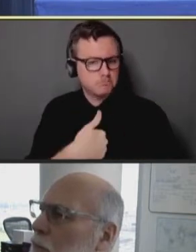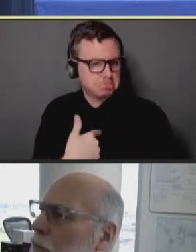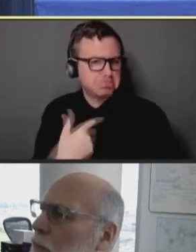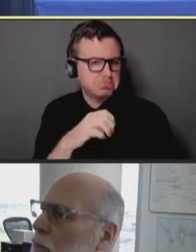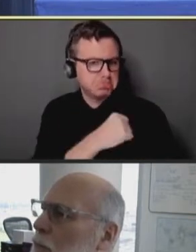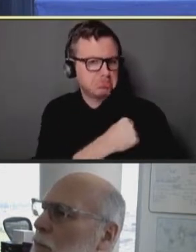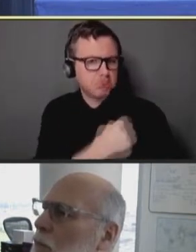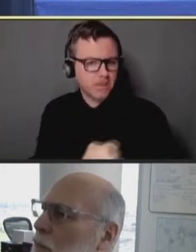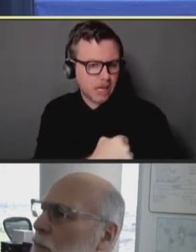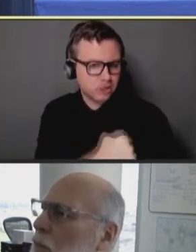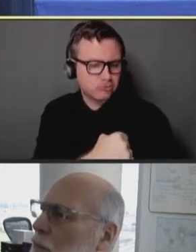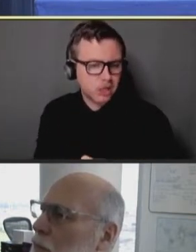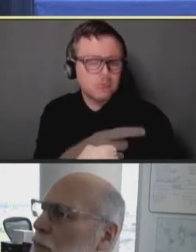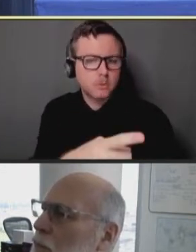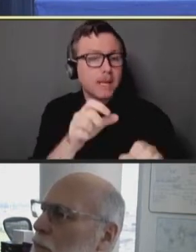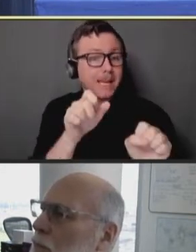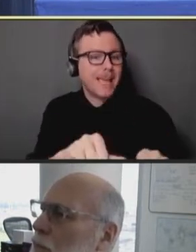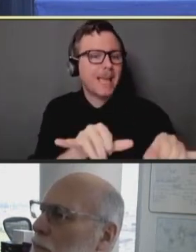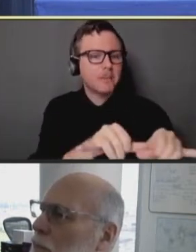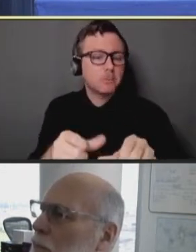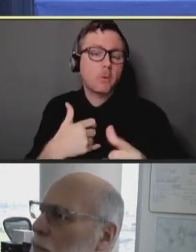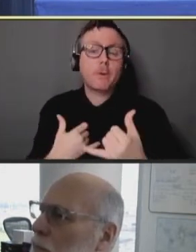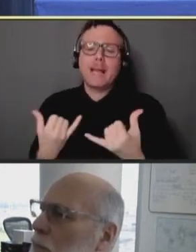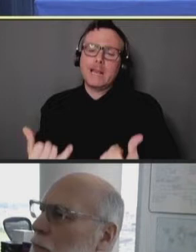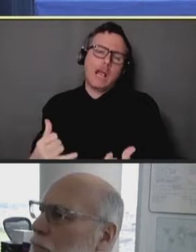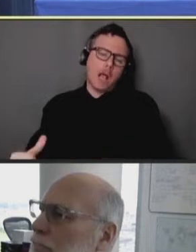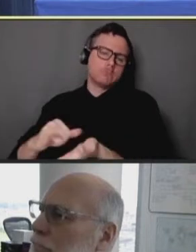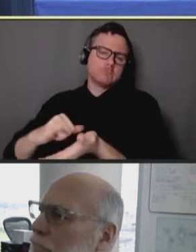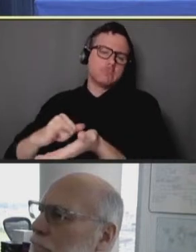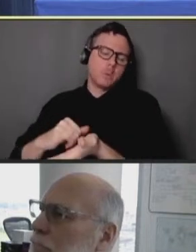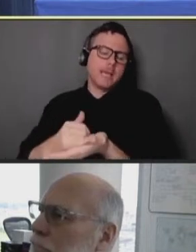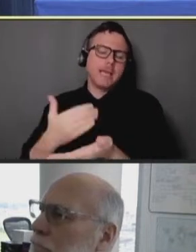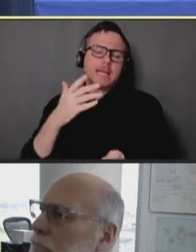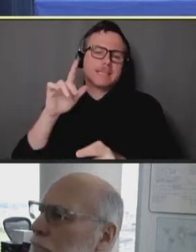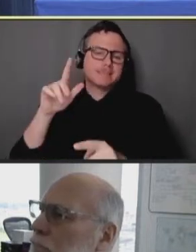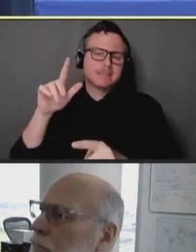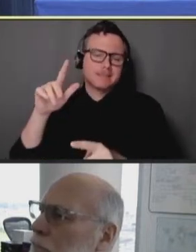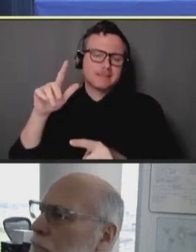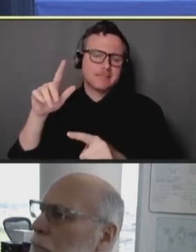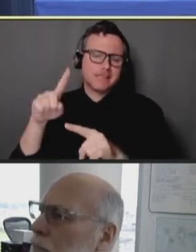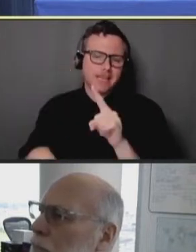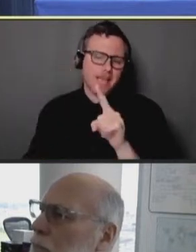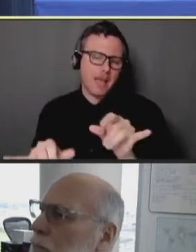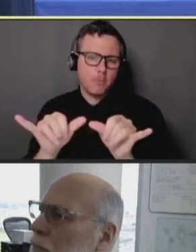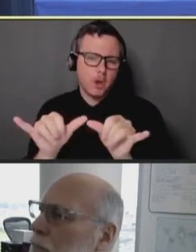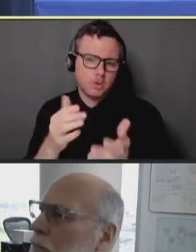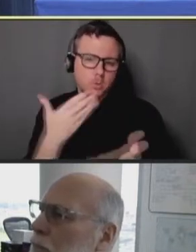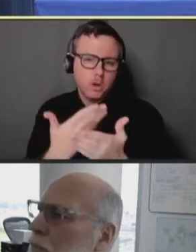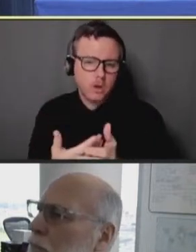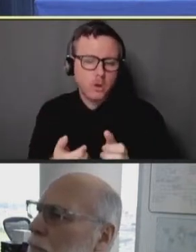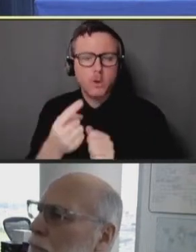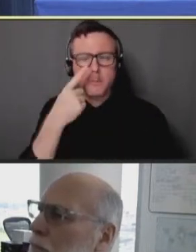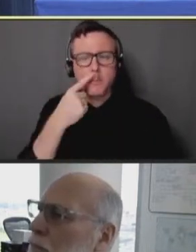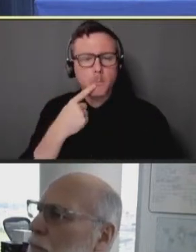And there probably are things that we can't measure yet well from the mucosal samples or even from the systemic sample.